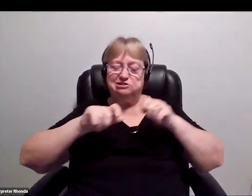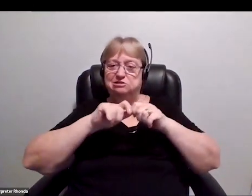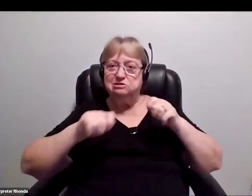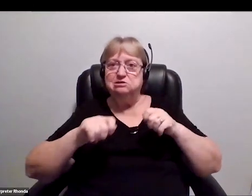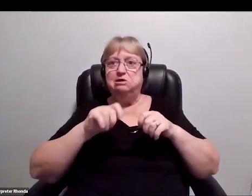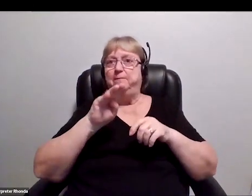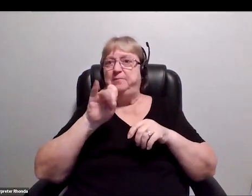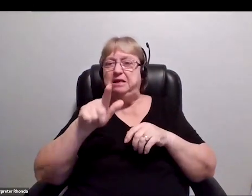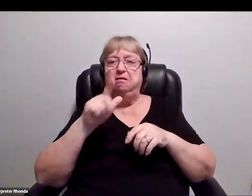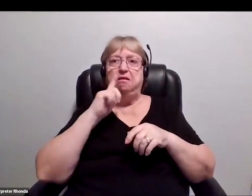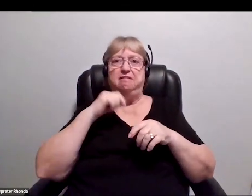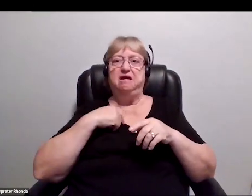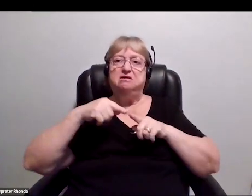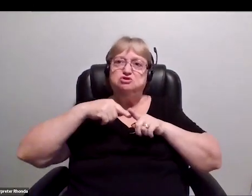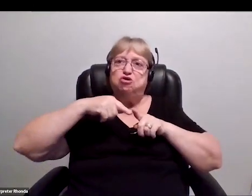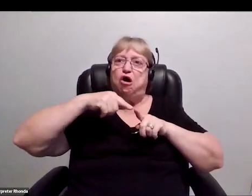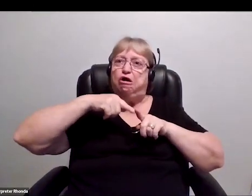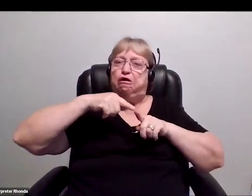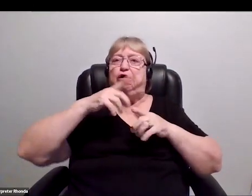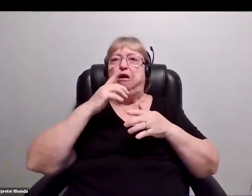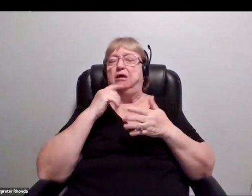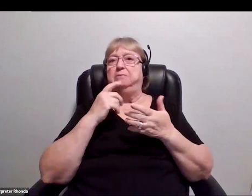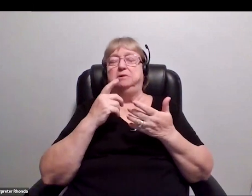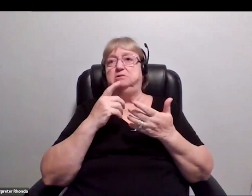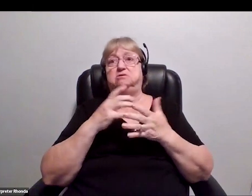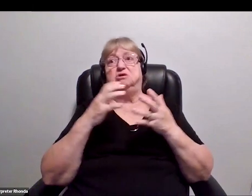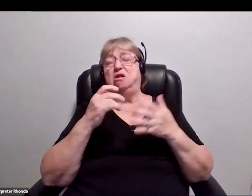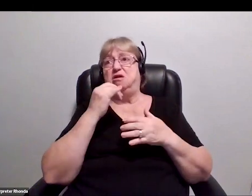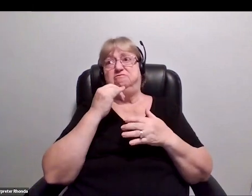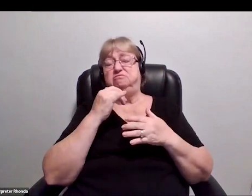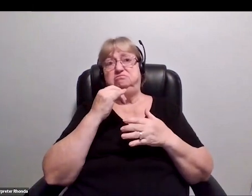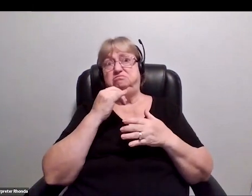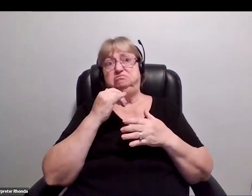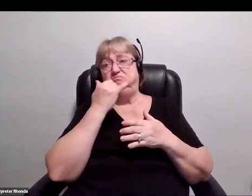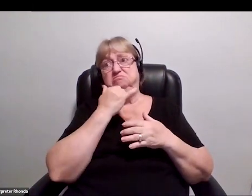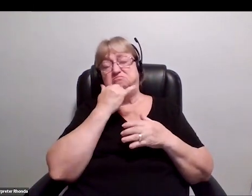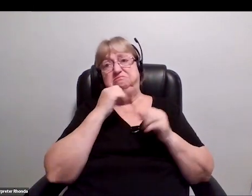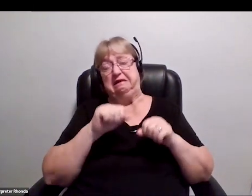There's a lot of room for error. There's wires. There's stripping. There's just a lot of parts to solder on.